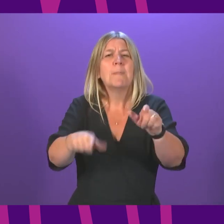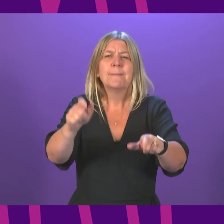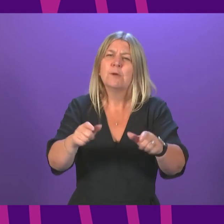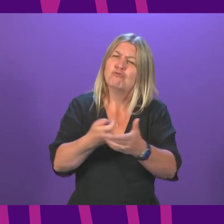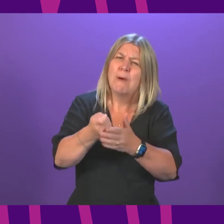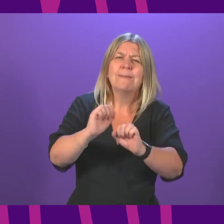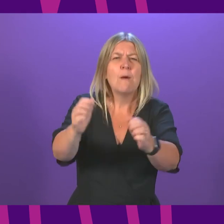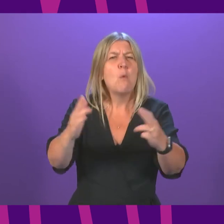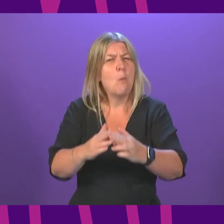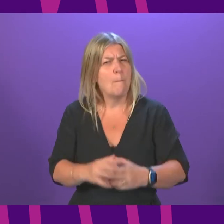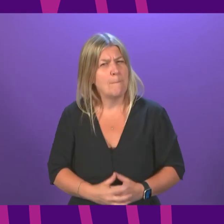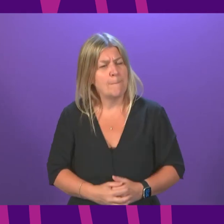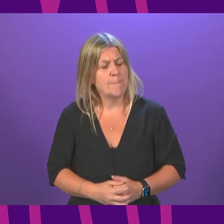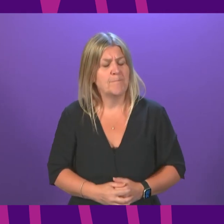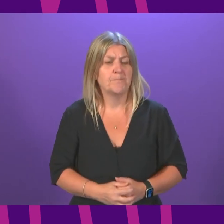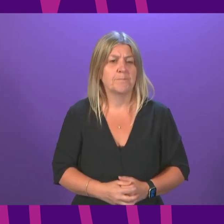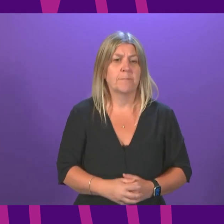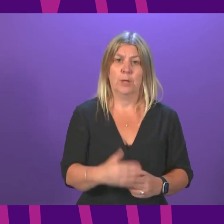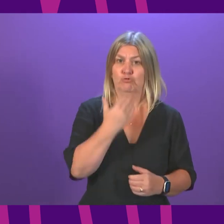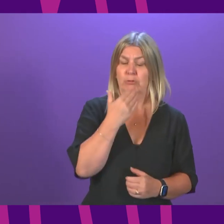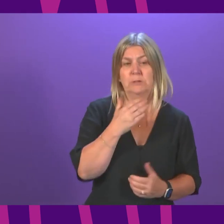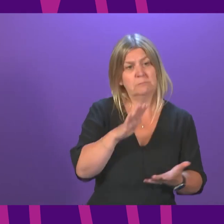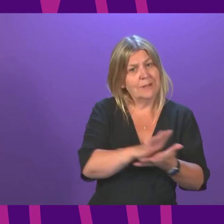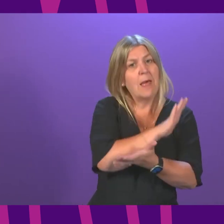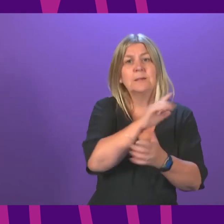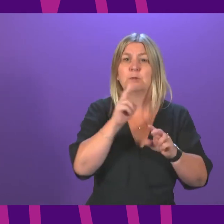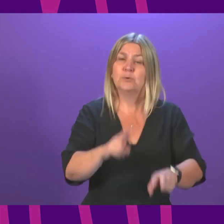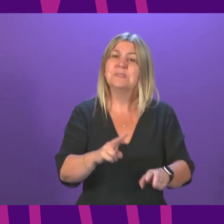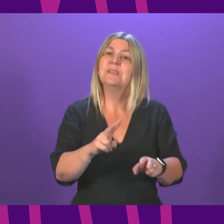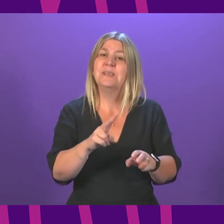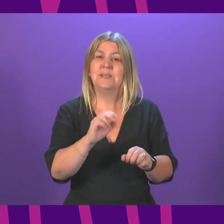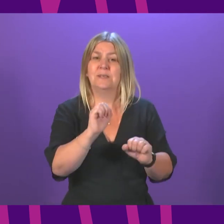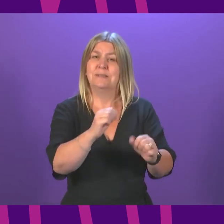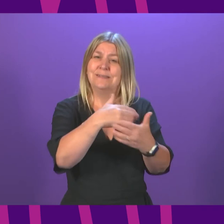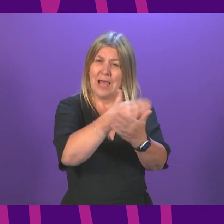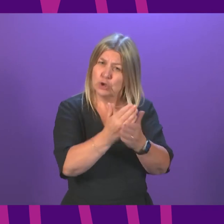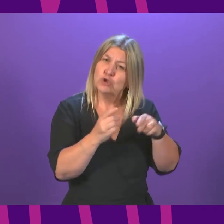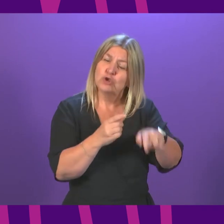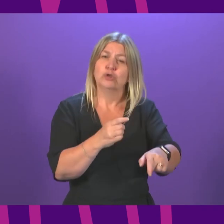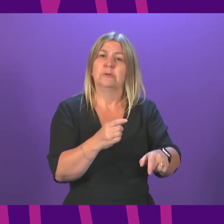to the bare minimum the amount of time that ministers have to exercise those powers.